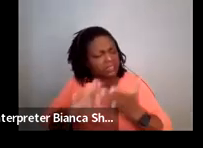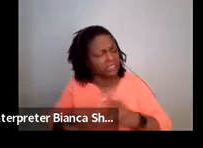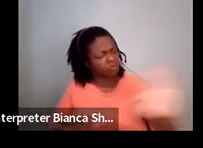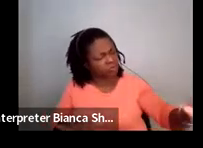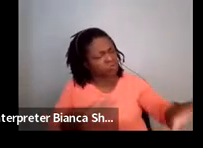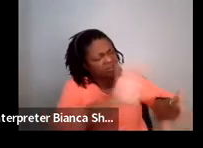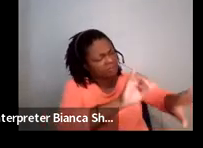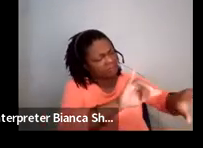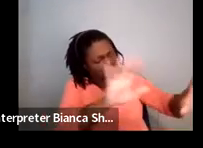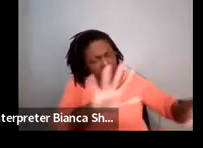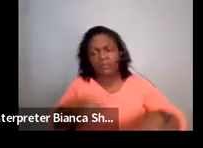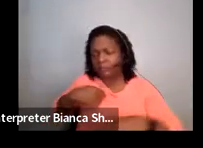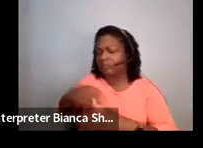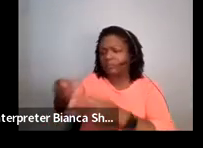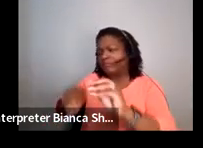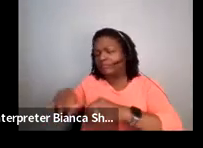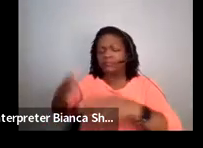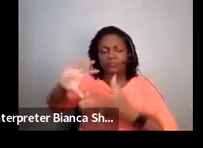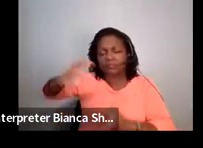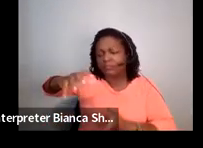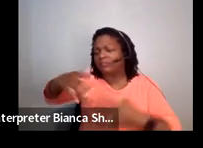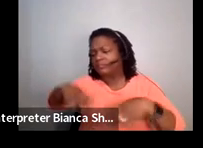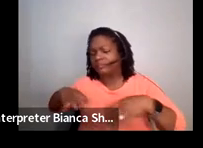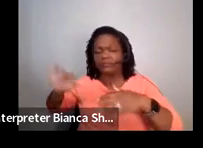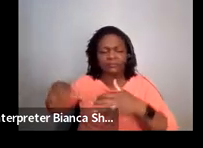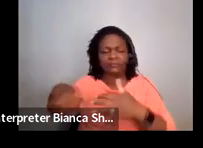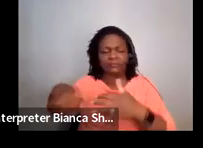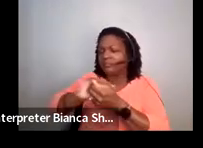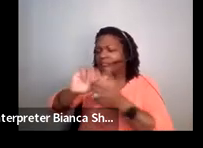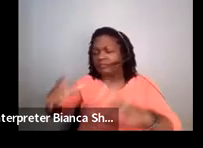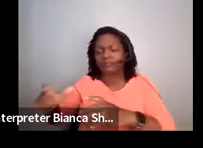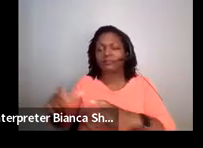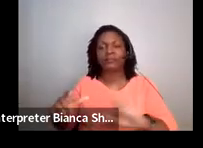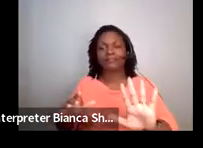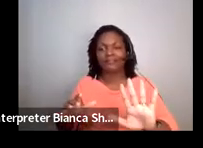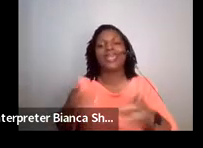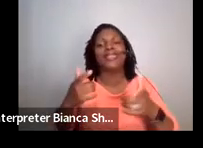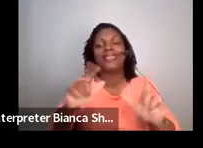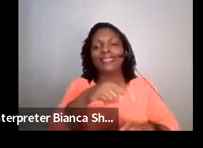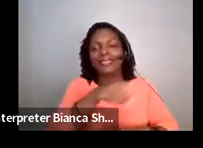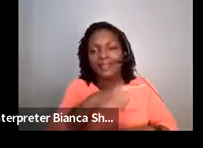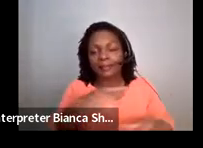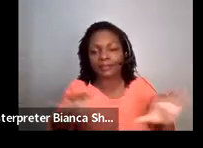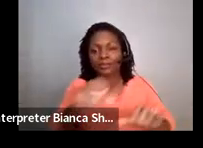It's wonderful for those who are who have some type of dimension who have even advanced allzheimer's.